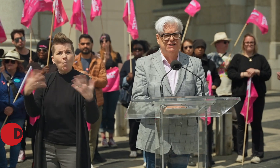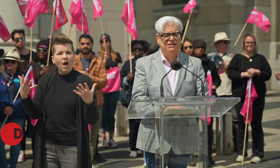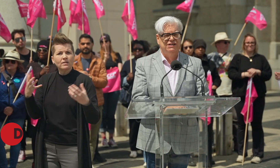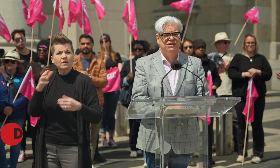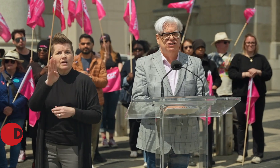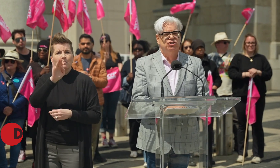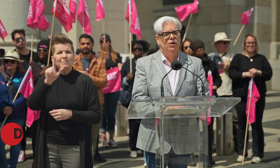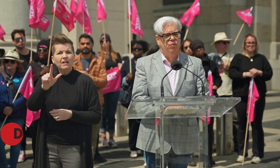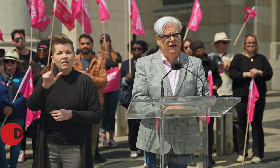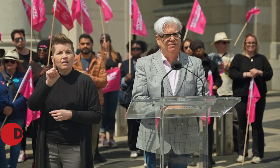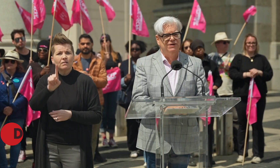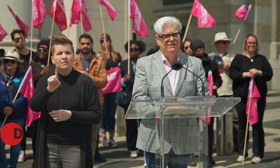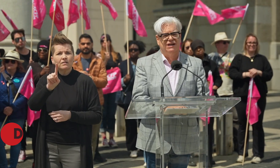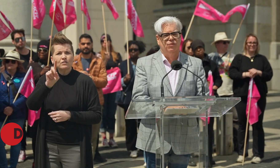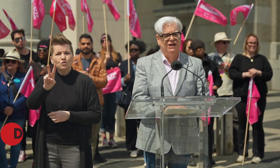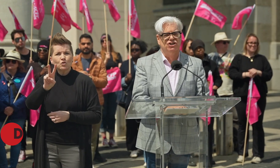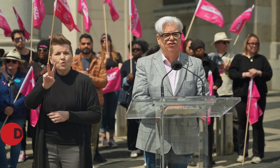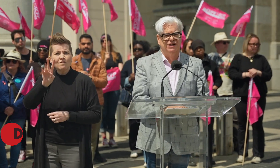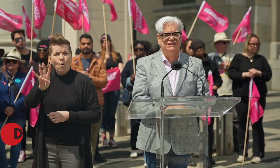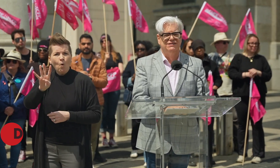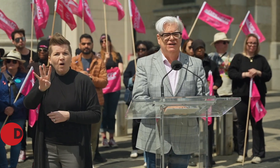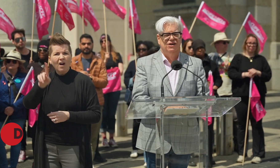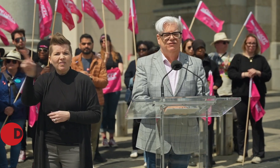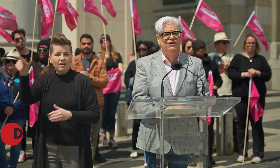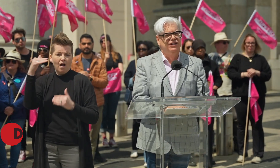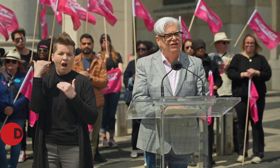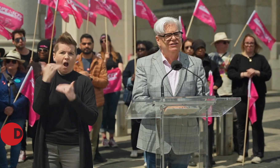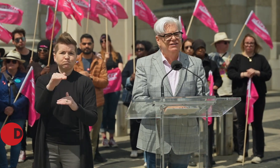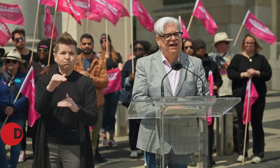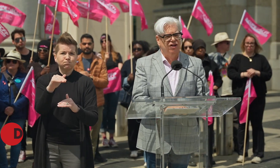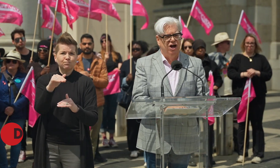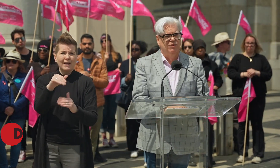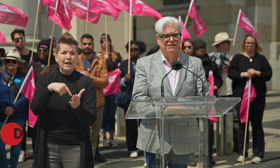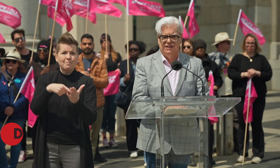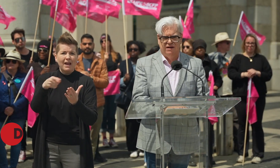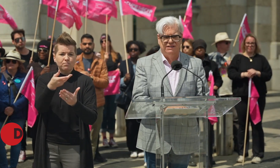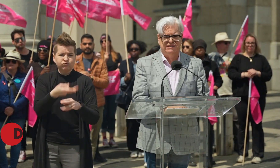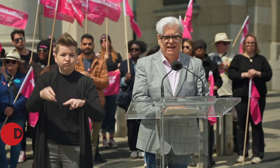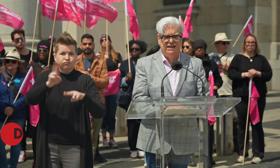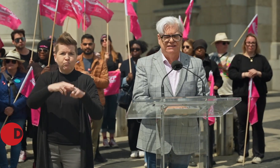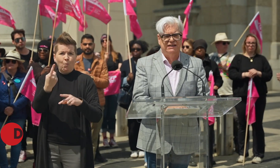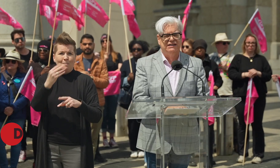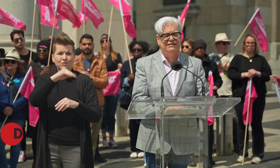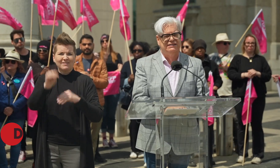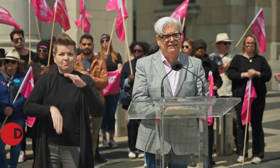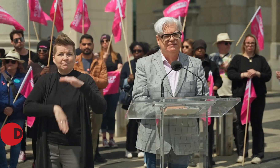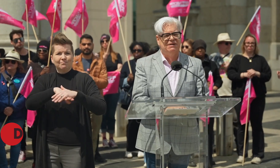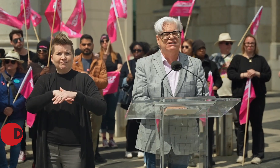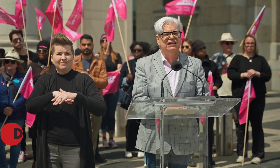workers in Ontario, were impacted by Bill 124. That means their wages